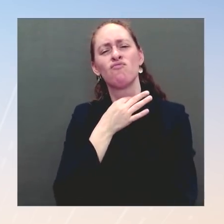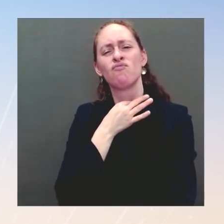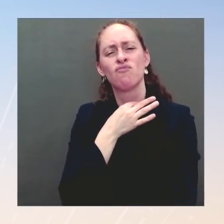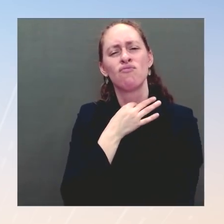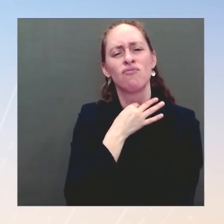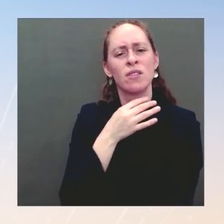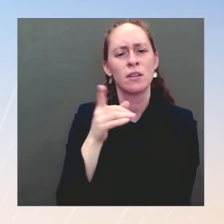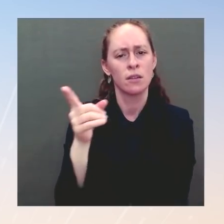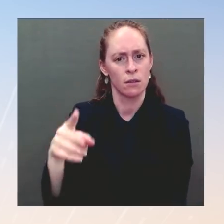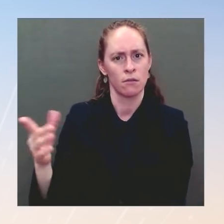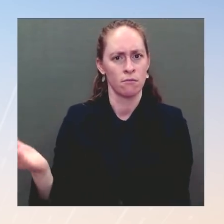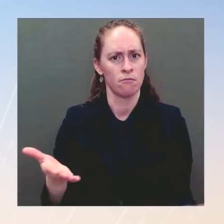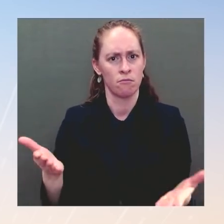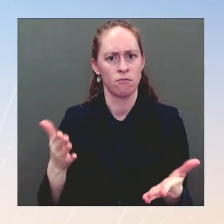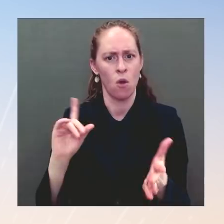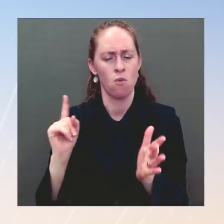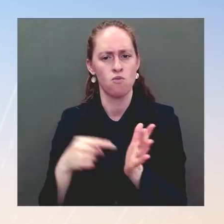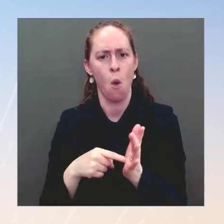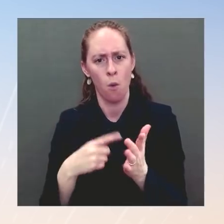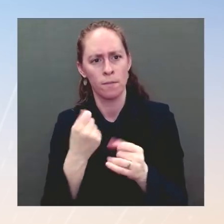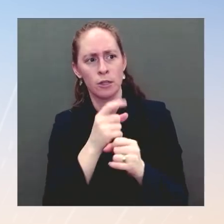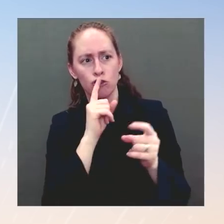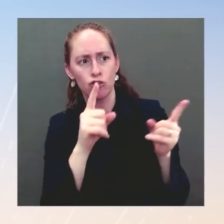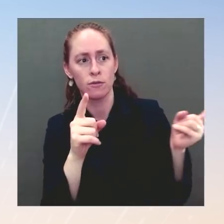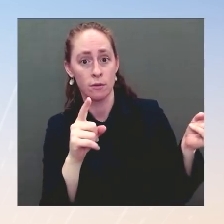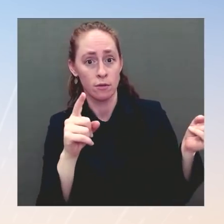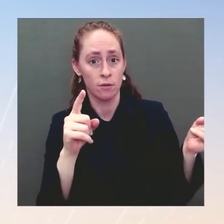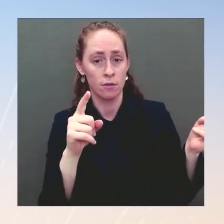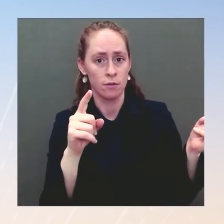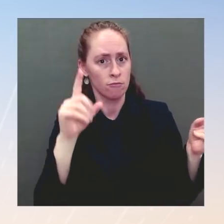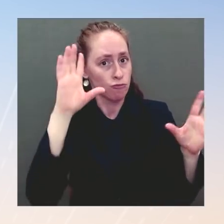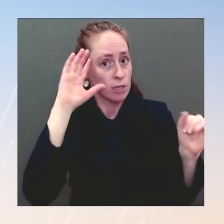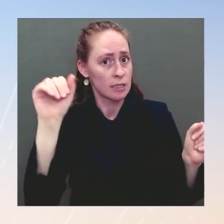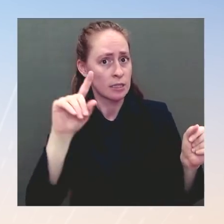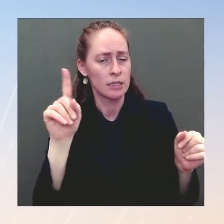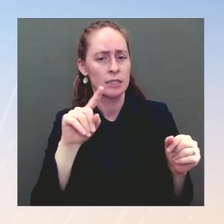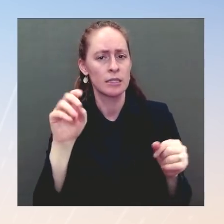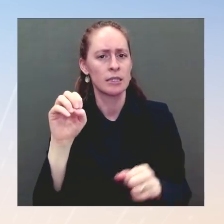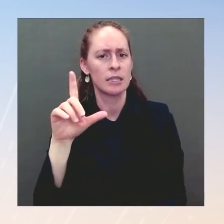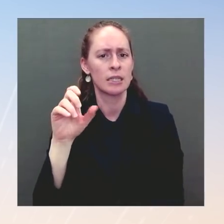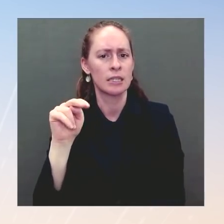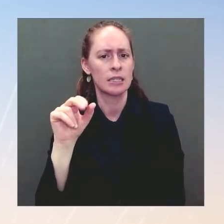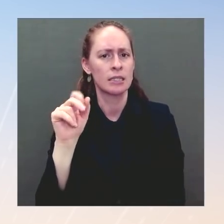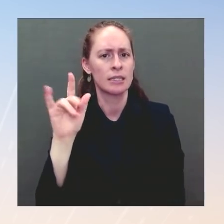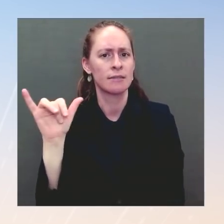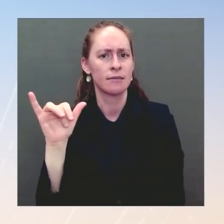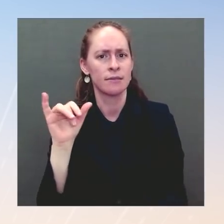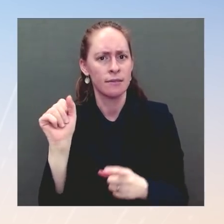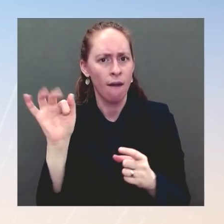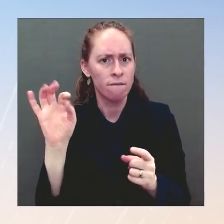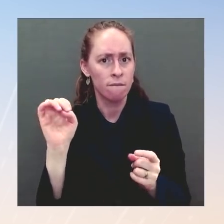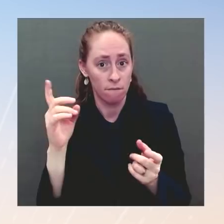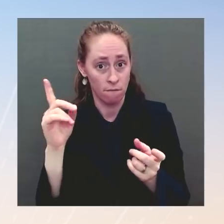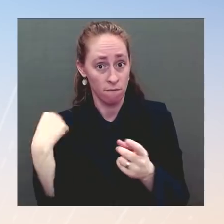And does the U.S. bear some responsibility in making sure that he is safe? Ms. Psaki: I'm not going to detail our conversations